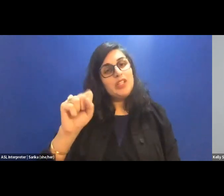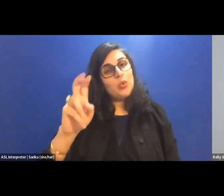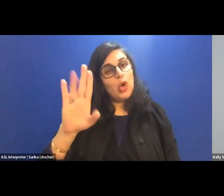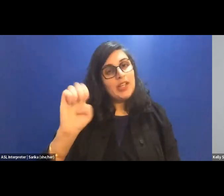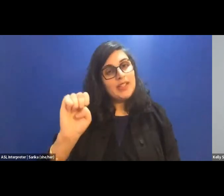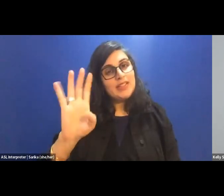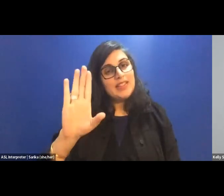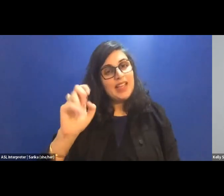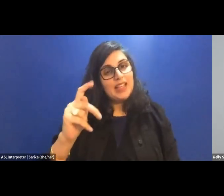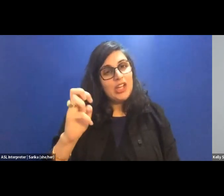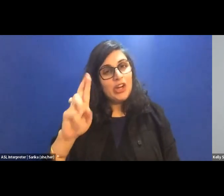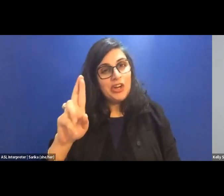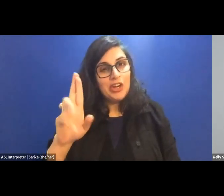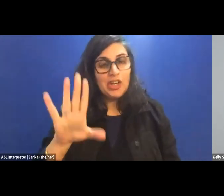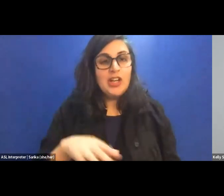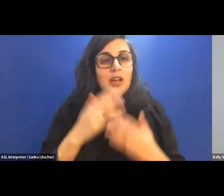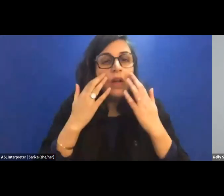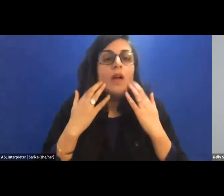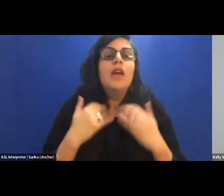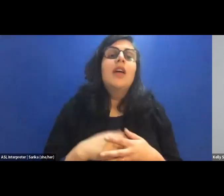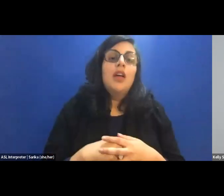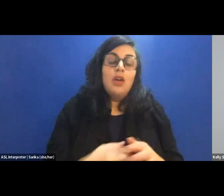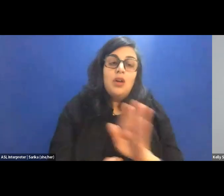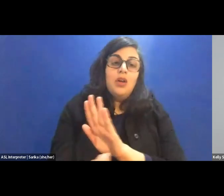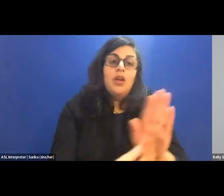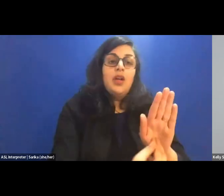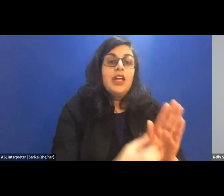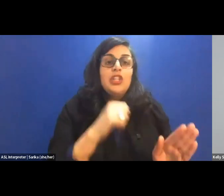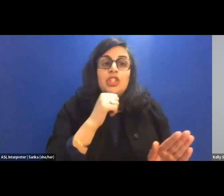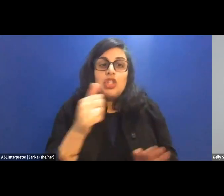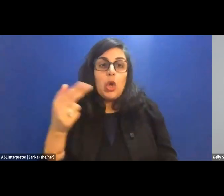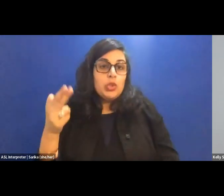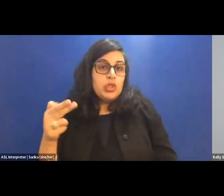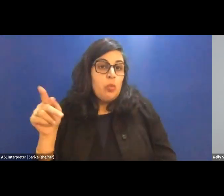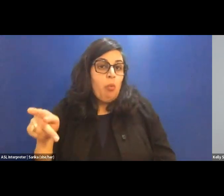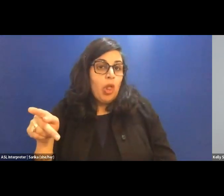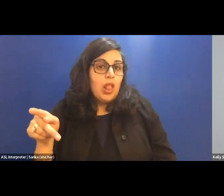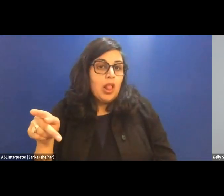You know what you said. The Oregon justice resource center and civil rights